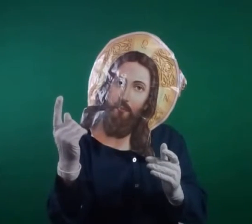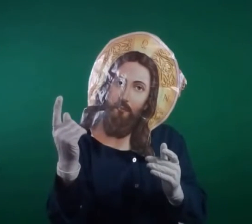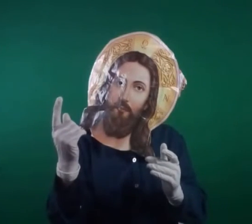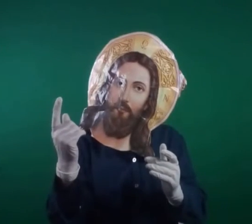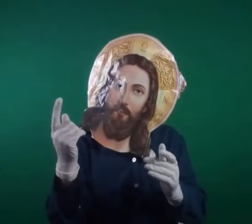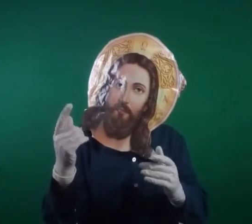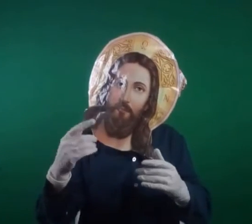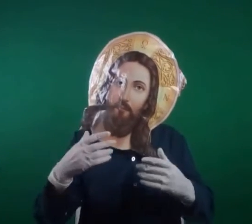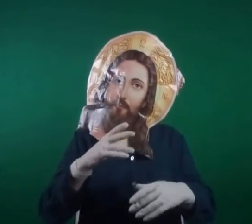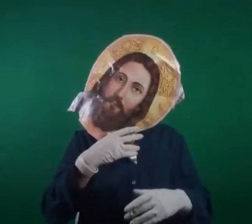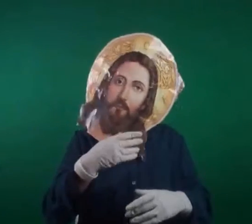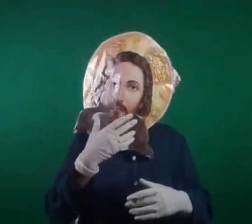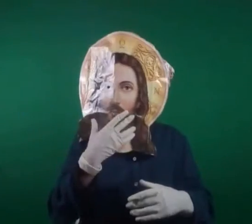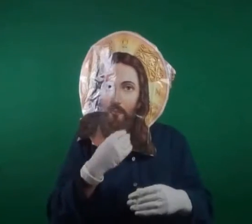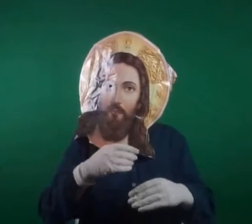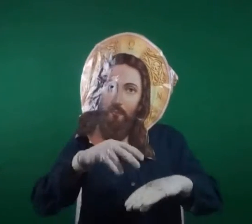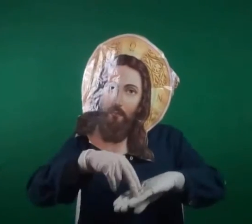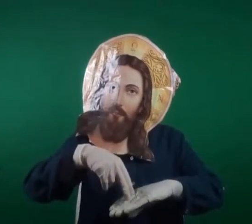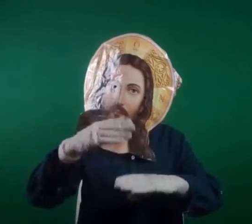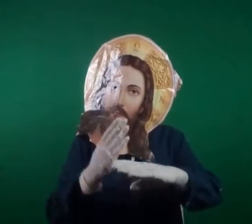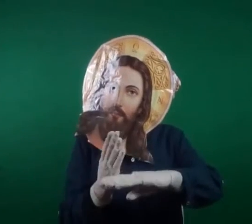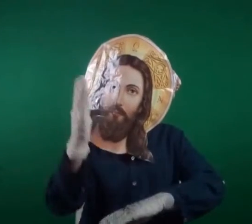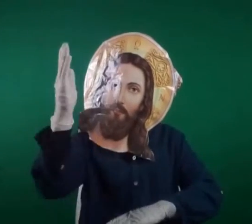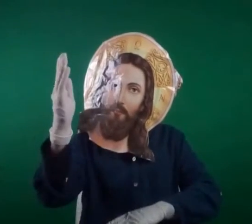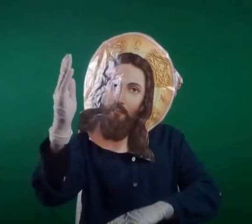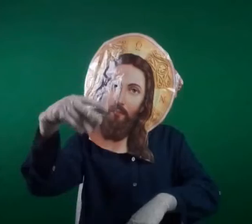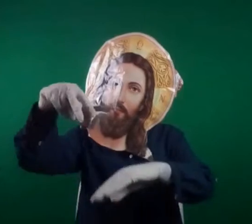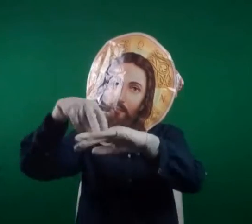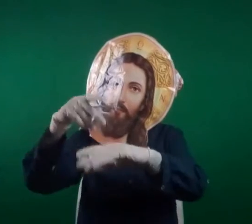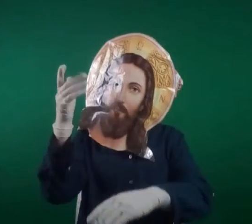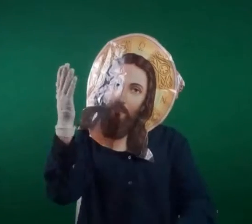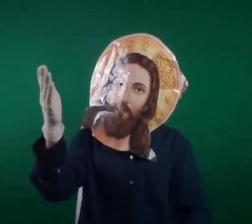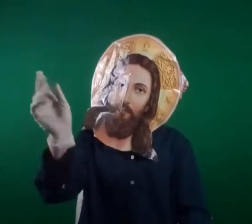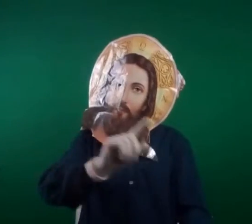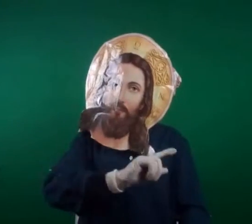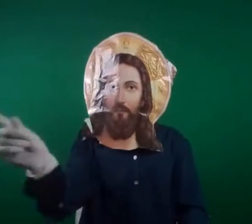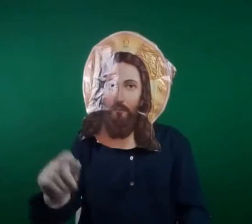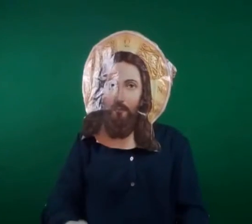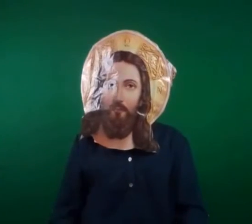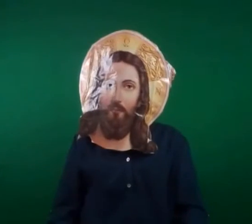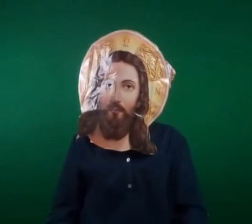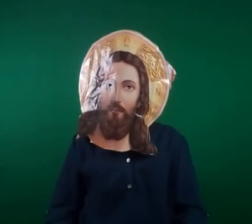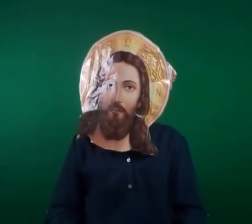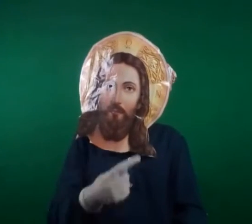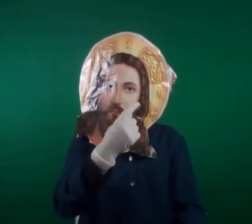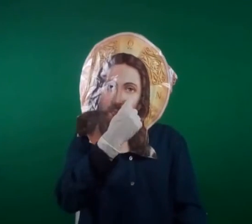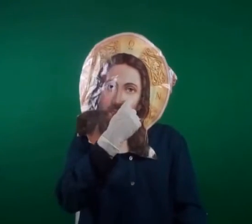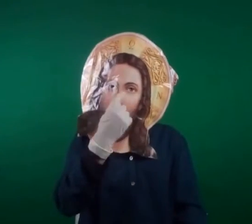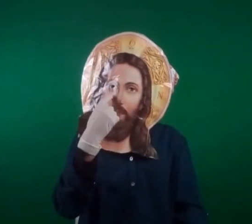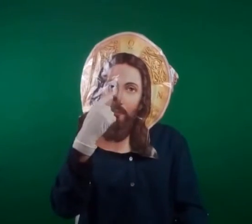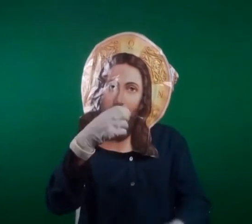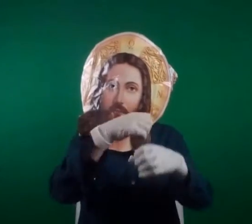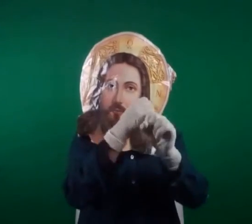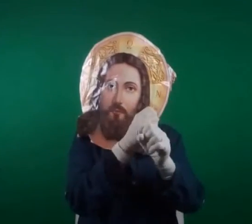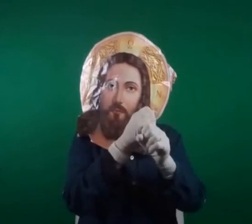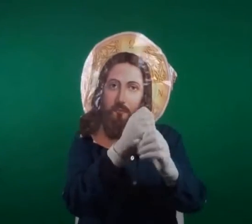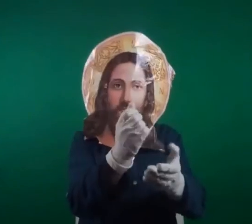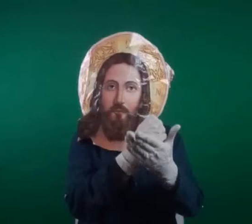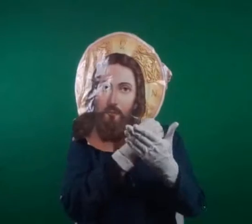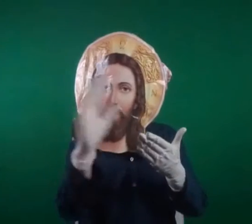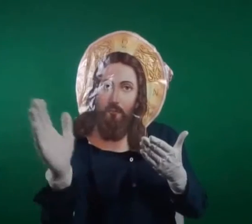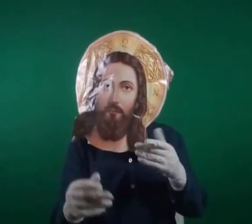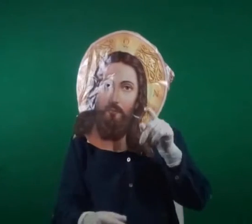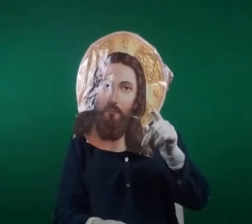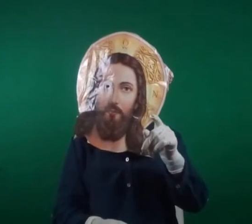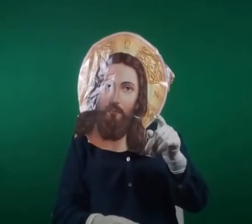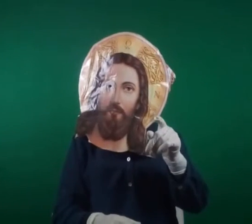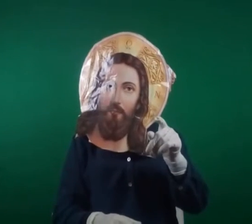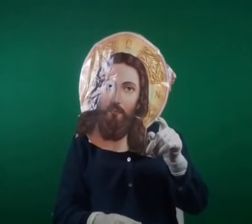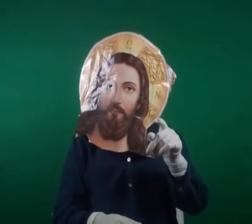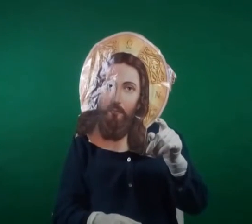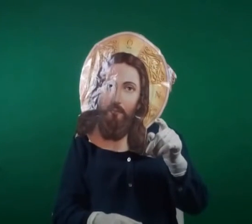It was never reached by living man, not yet, the scientific evidence is clear, you have all been decieved by lies and bad science.